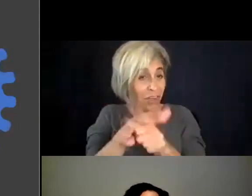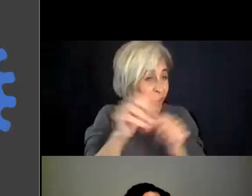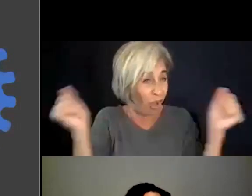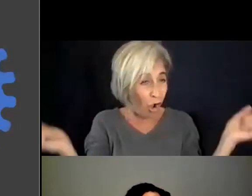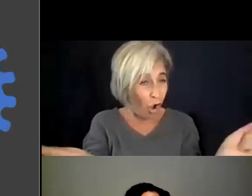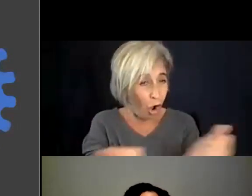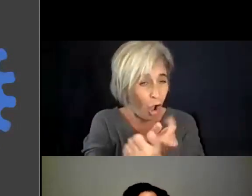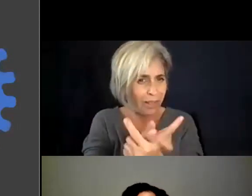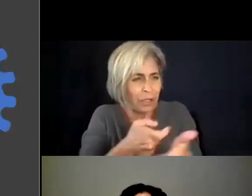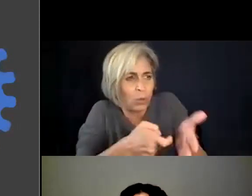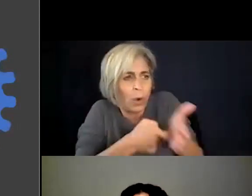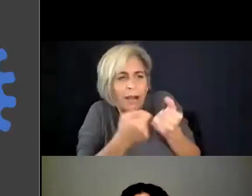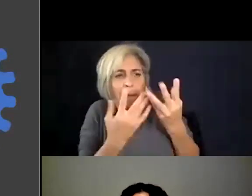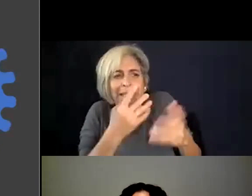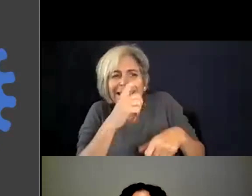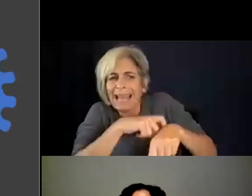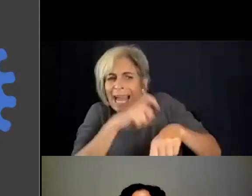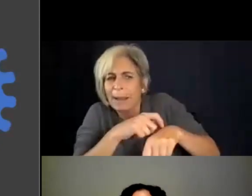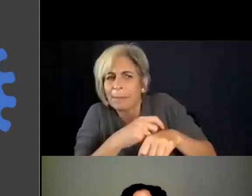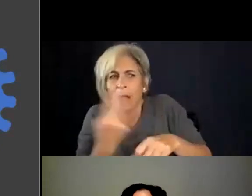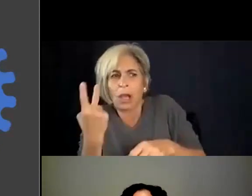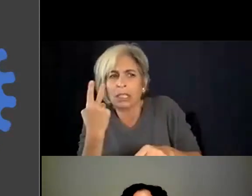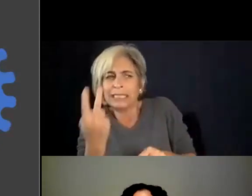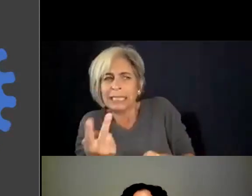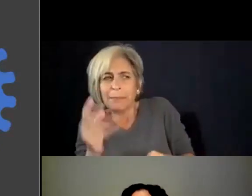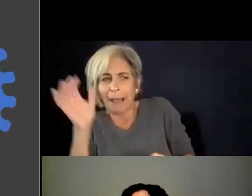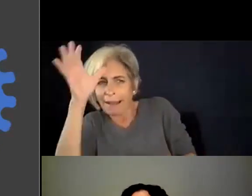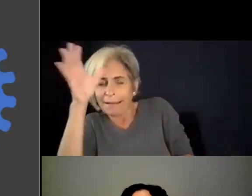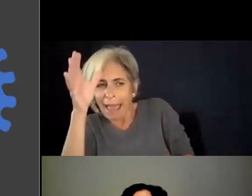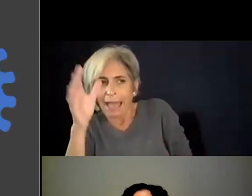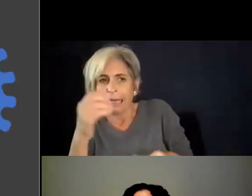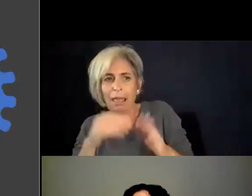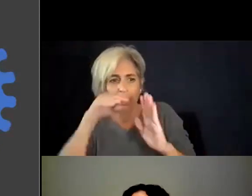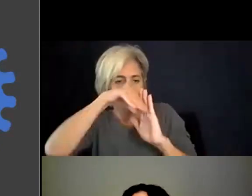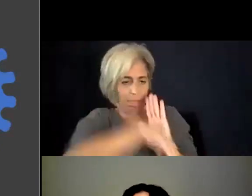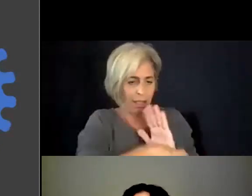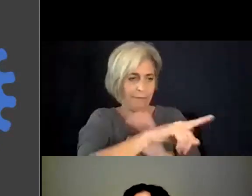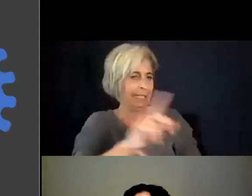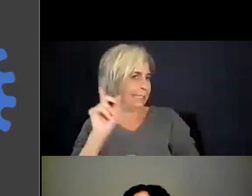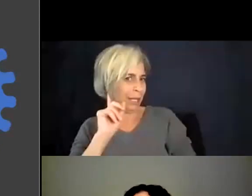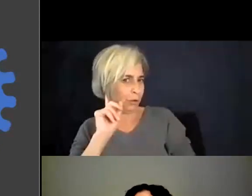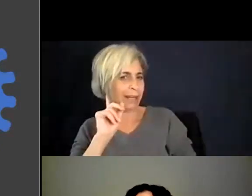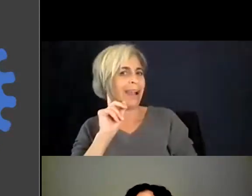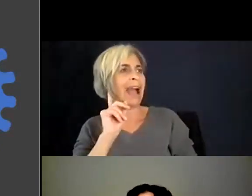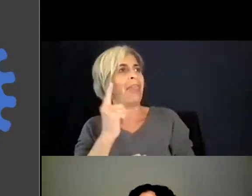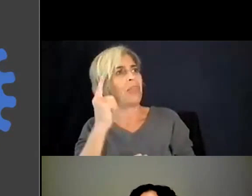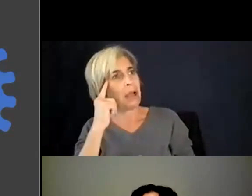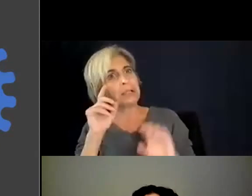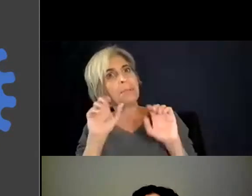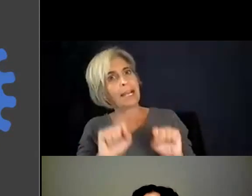that take?". Having witnessed my dad and the decline in his hearing, I knew that was a distinct possibility for me.